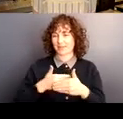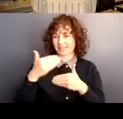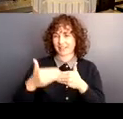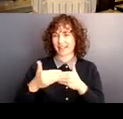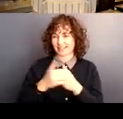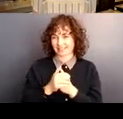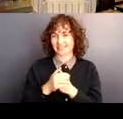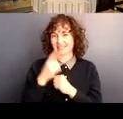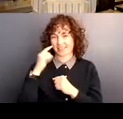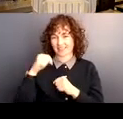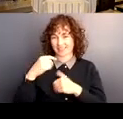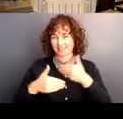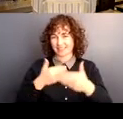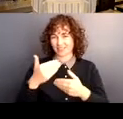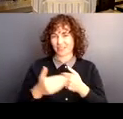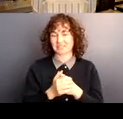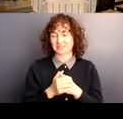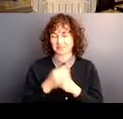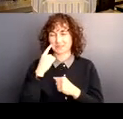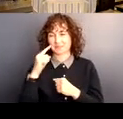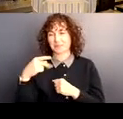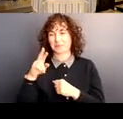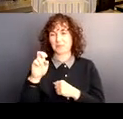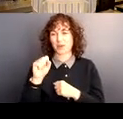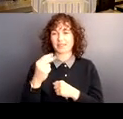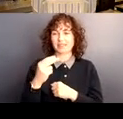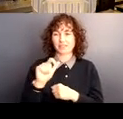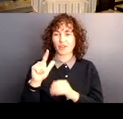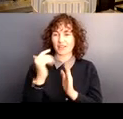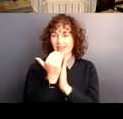in the series of Preservation Hall lessons webinar.